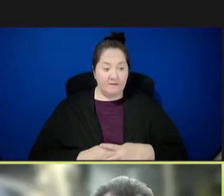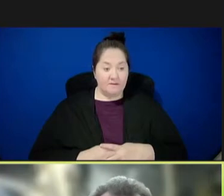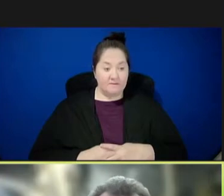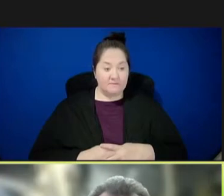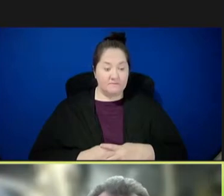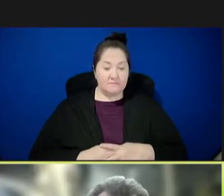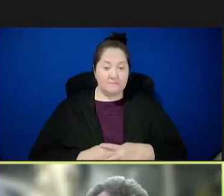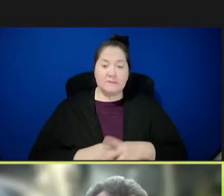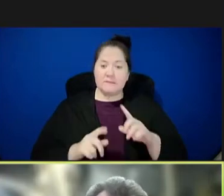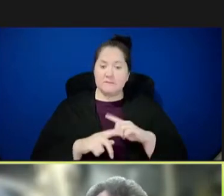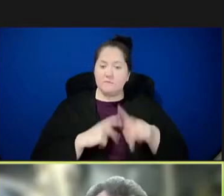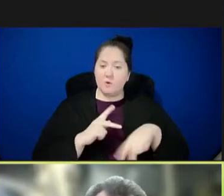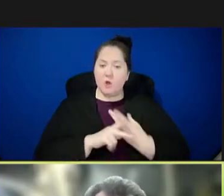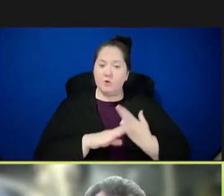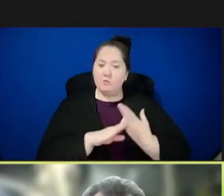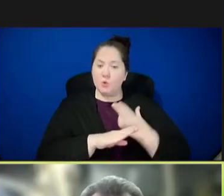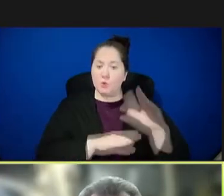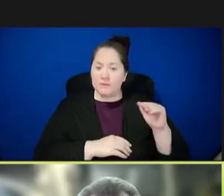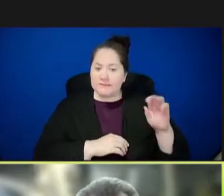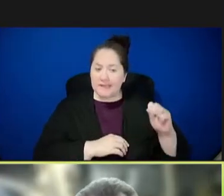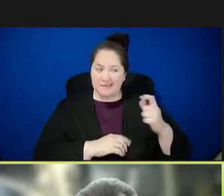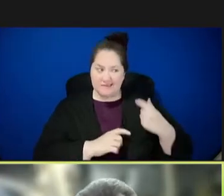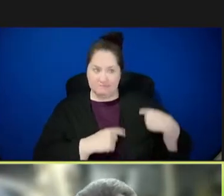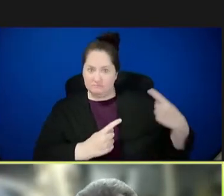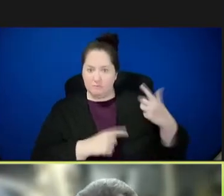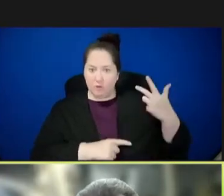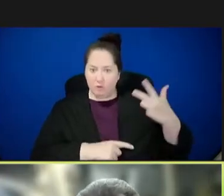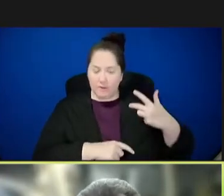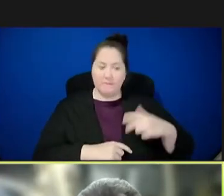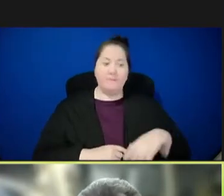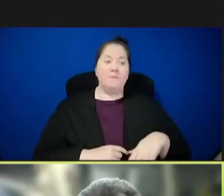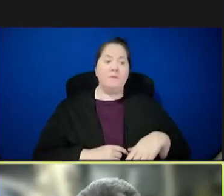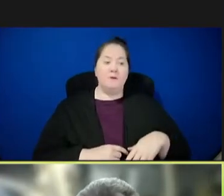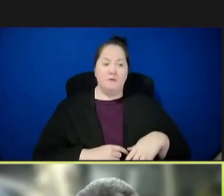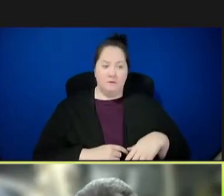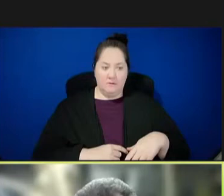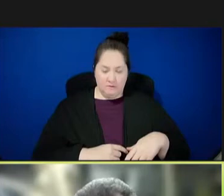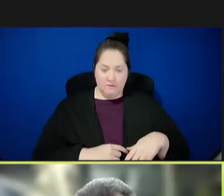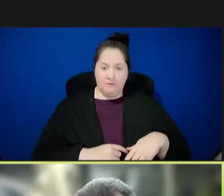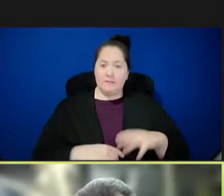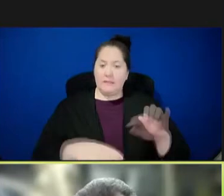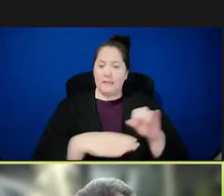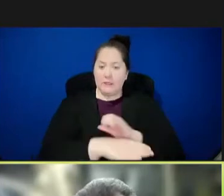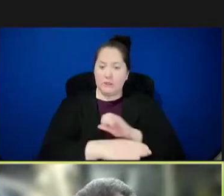type of use case from the last three that we heard. I think the whole industry appreciates